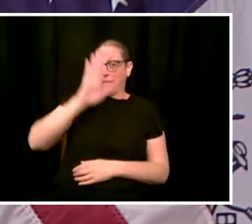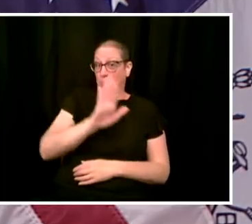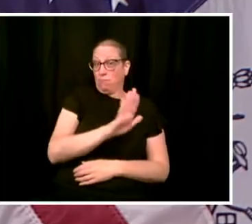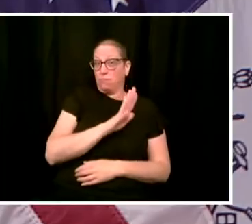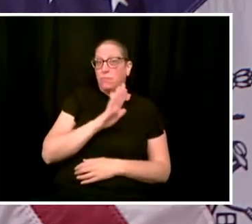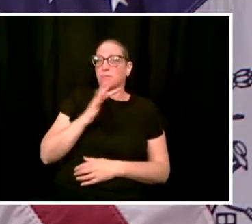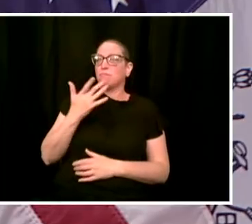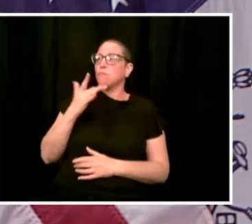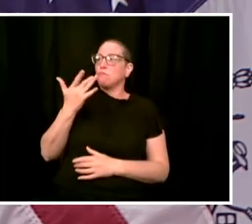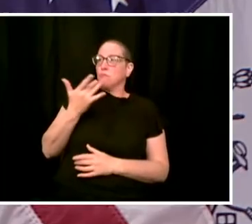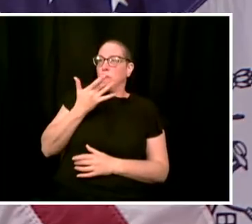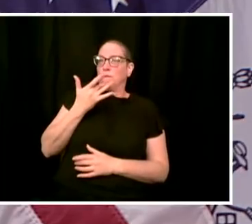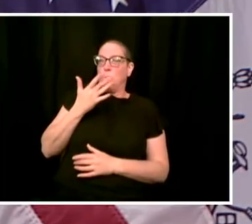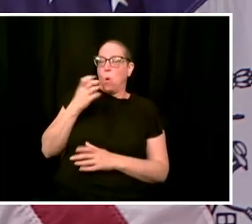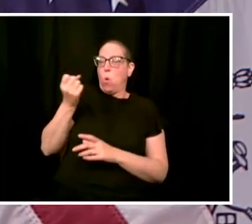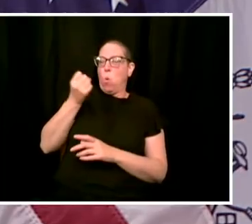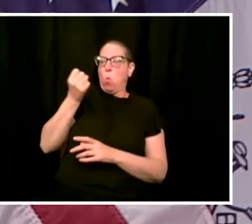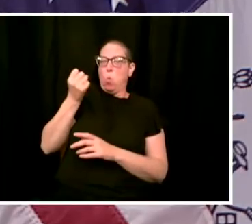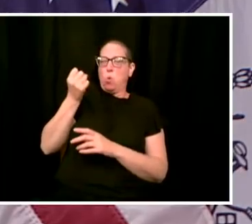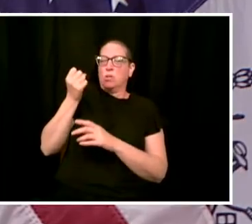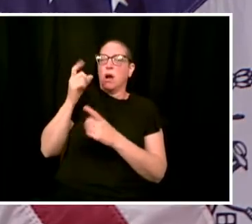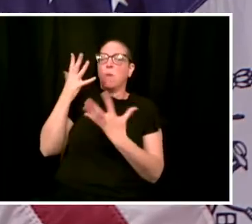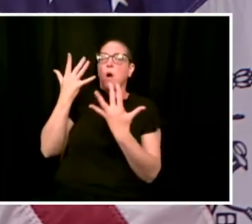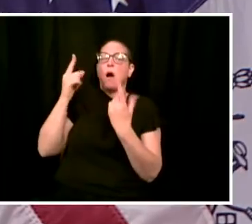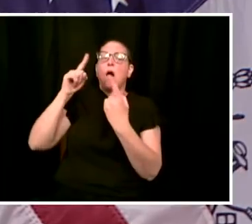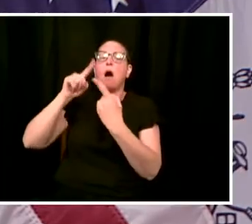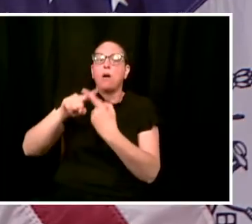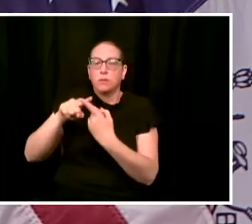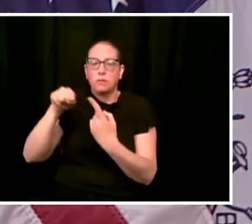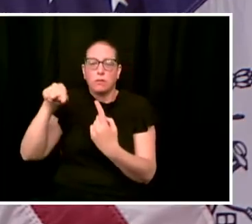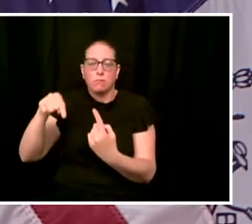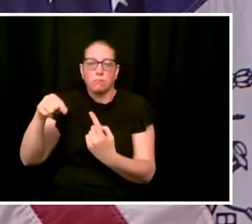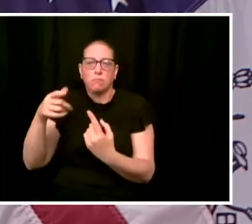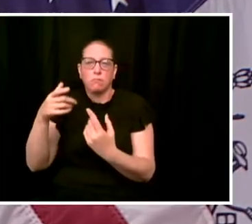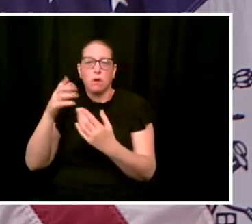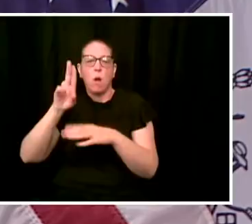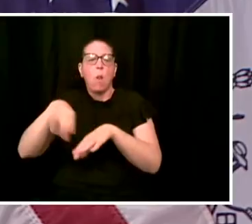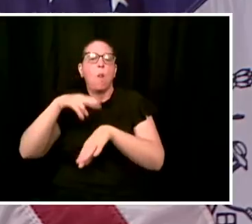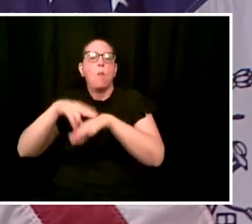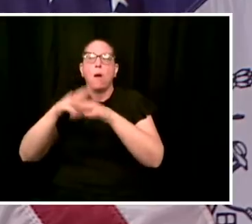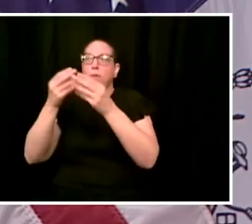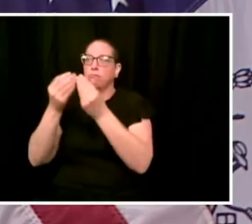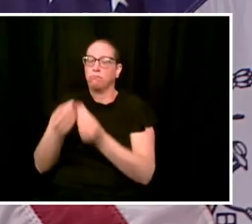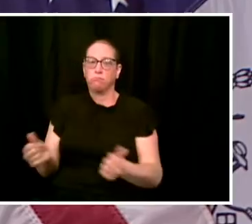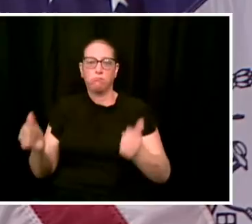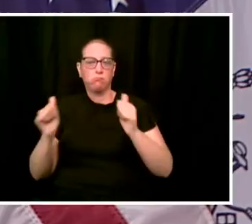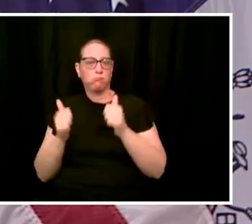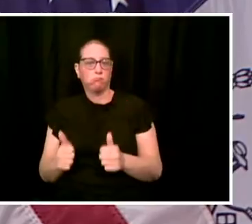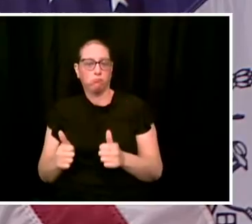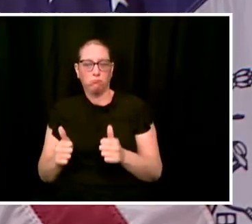THEY SAID, YOU KNOW, THEY SAID THEY WOULD RATHER WAIT UNTIL A POINT WHERE THNIGSA RE